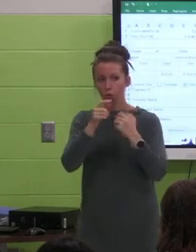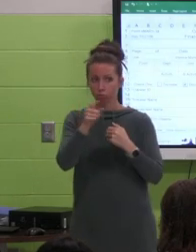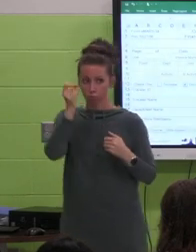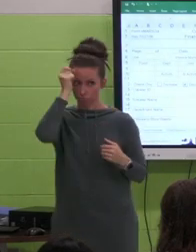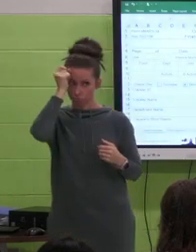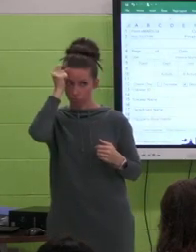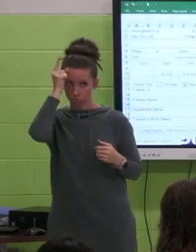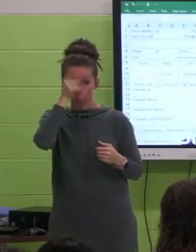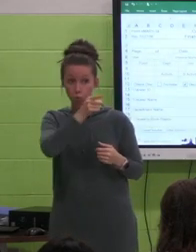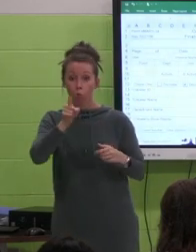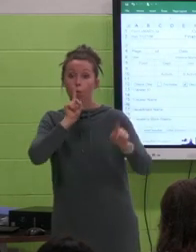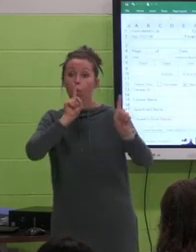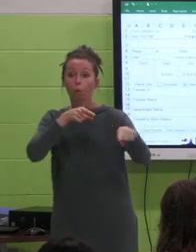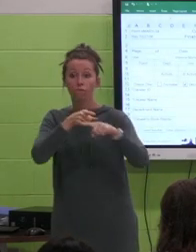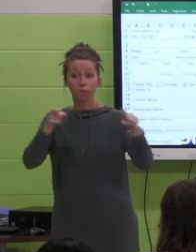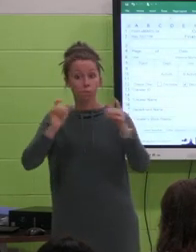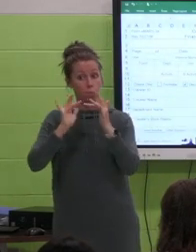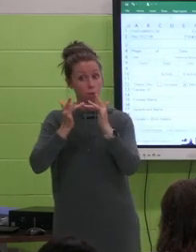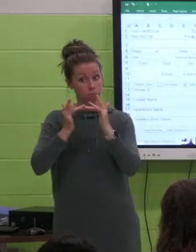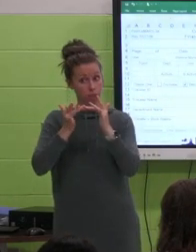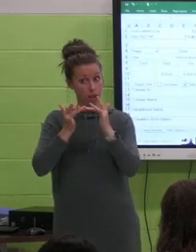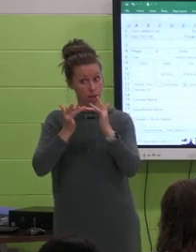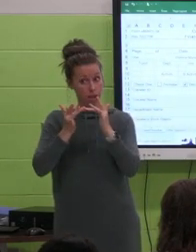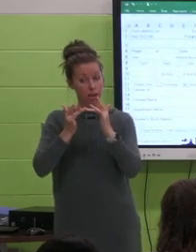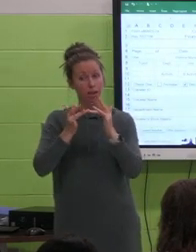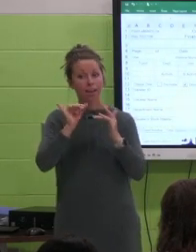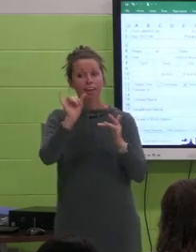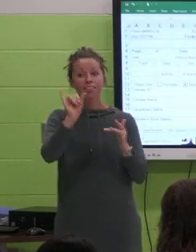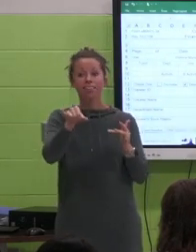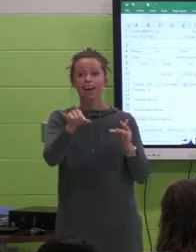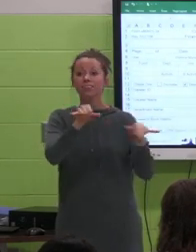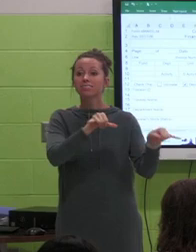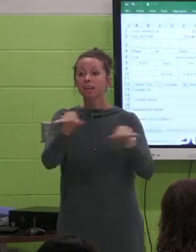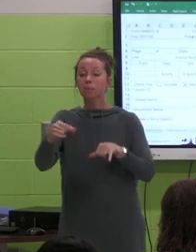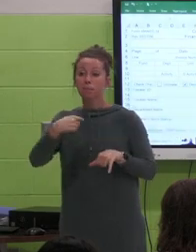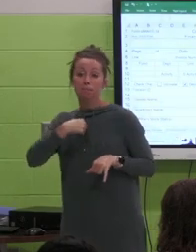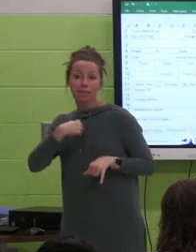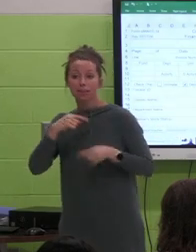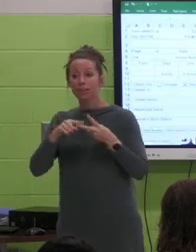when you order from a website that is just like me or Karen and logging into a website